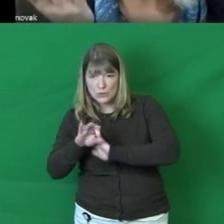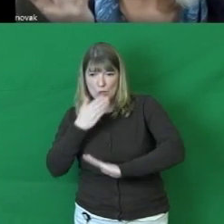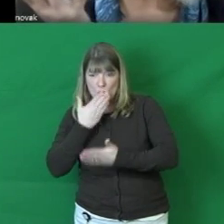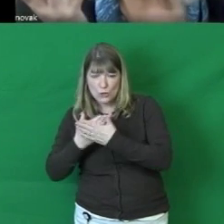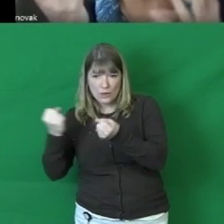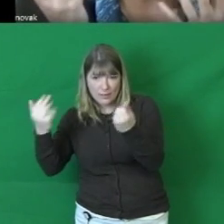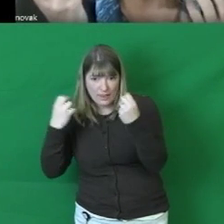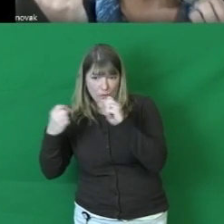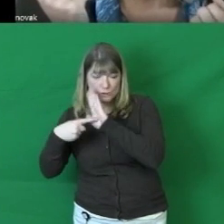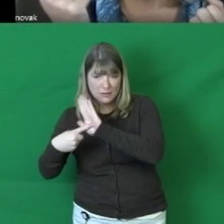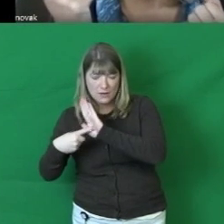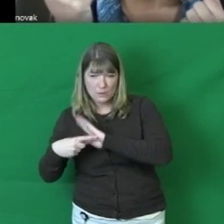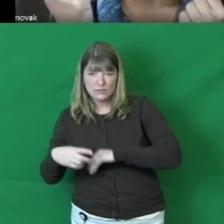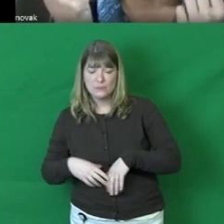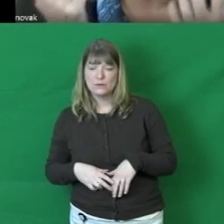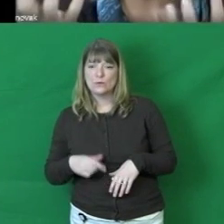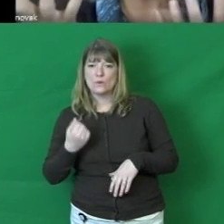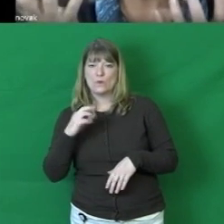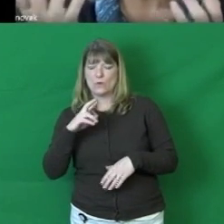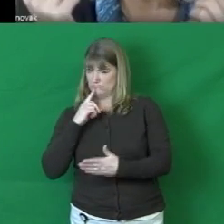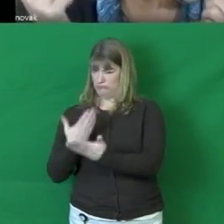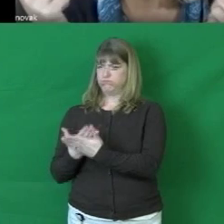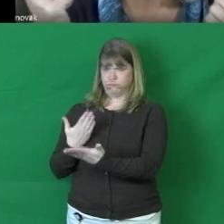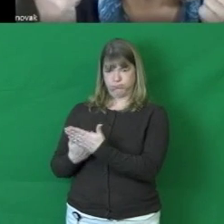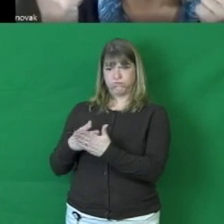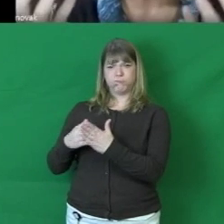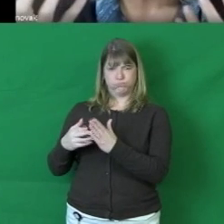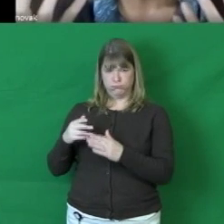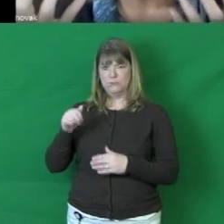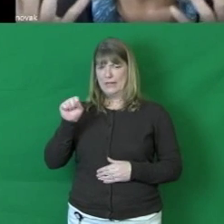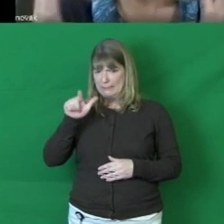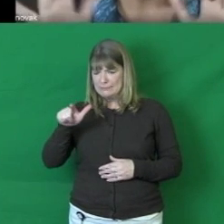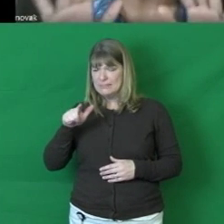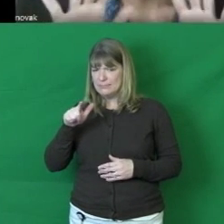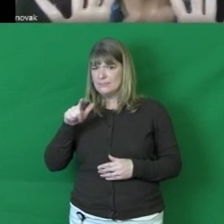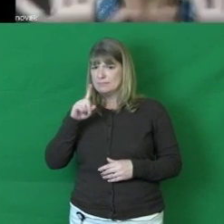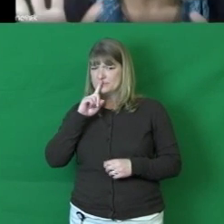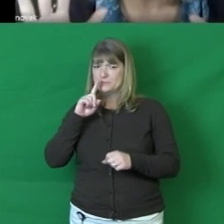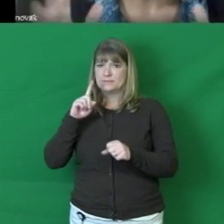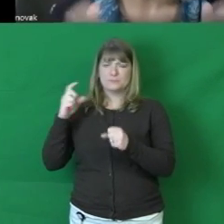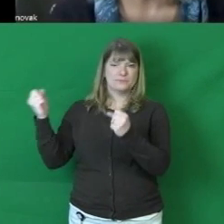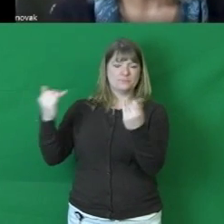Who justifies ASL and expresses it in a beautiful,